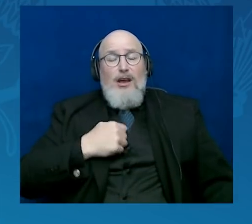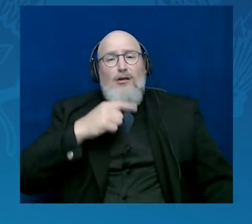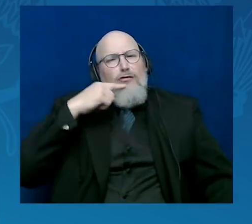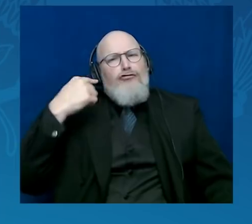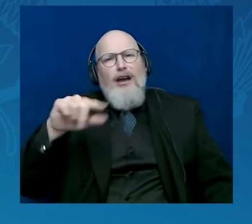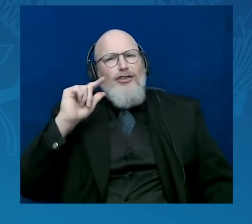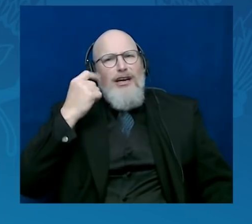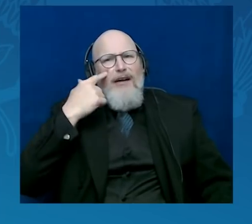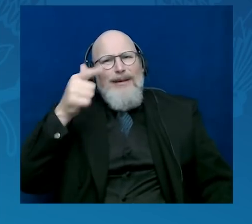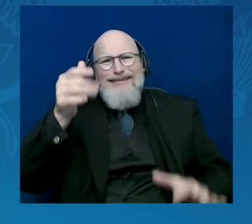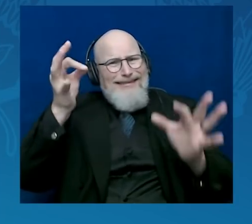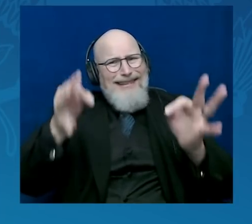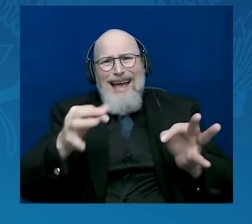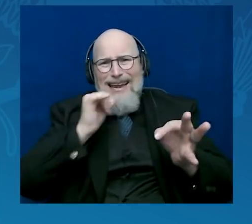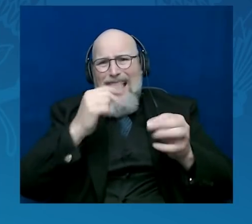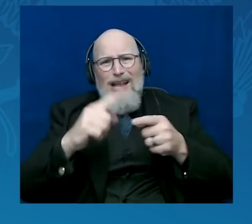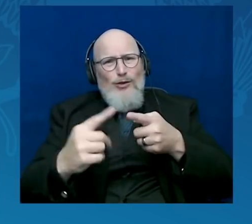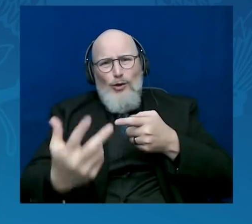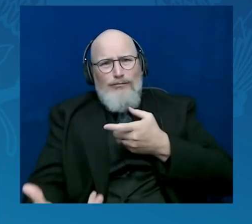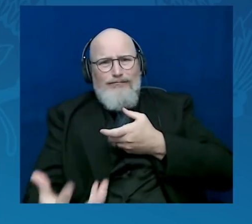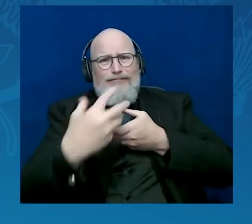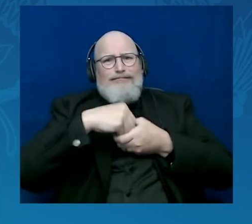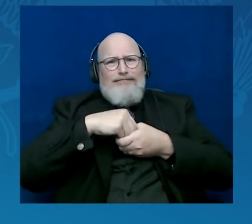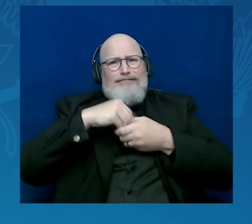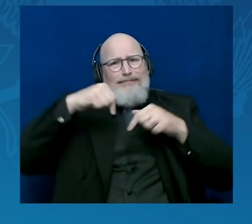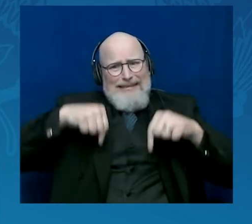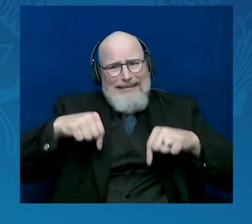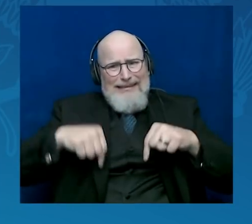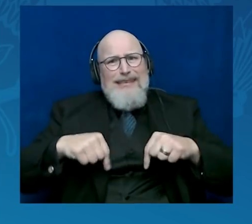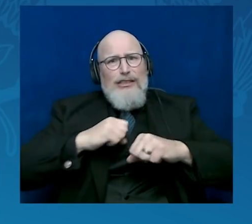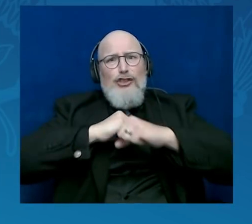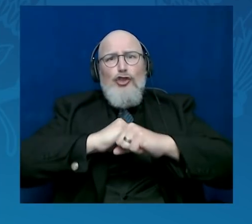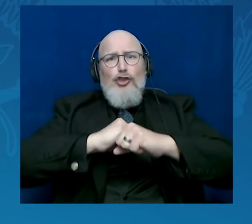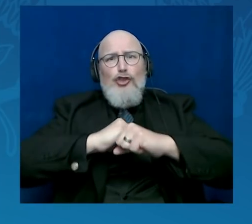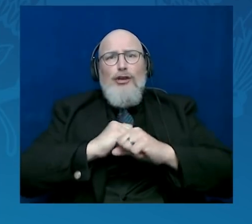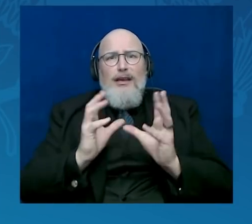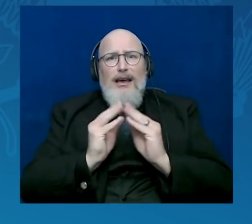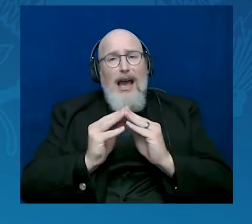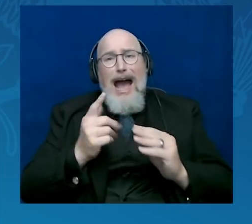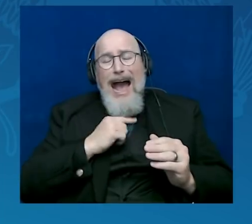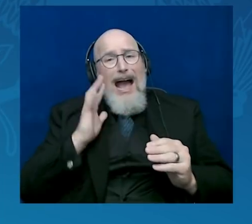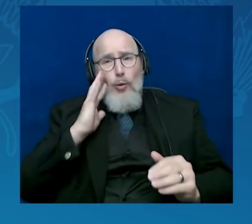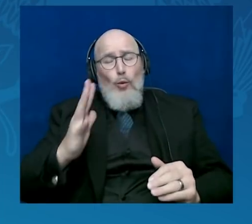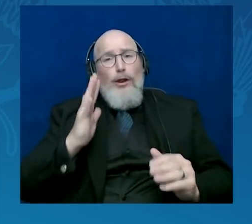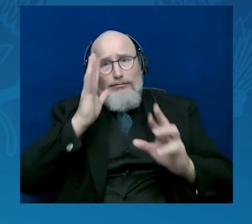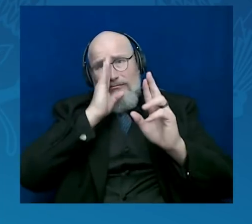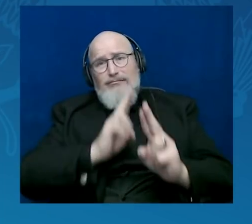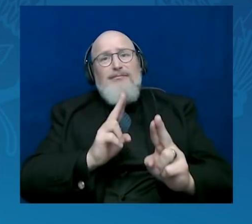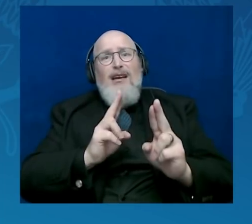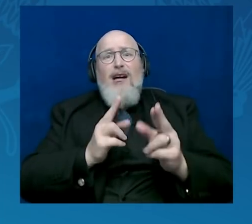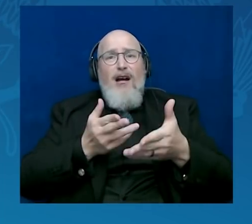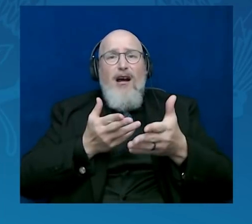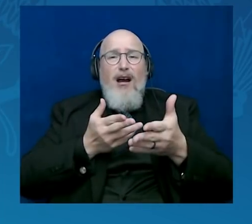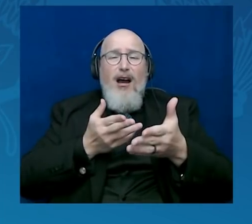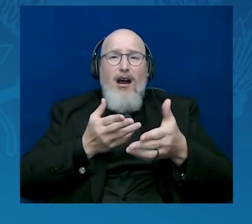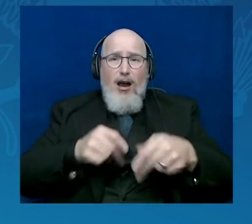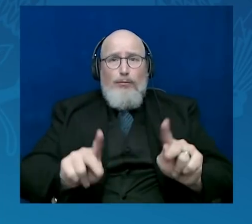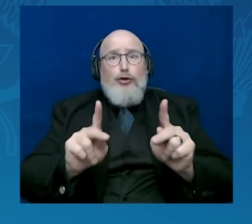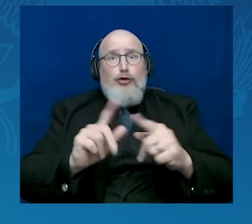I would have appreciated an opportunity to challenge them on this stage, as has been the case for many years here Munich.